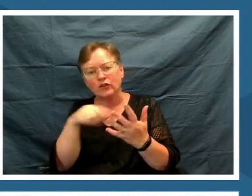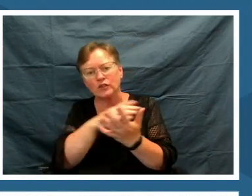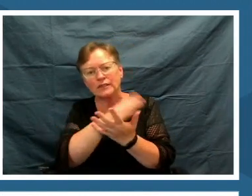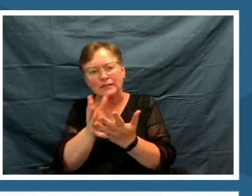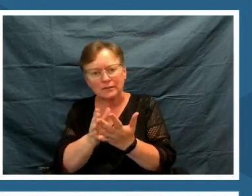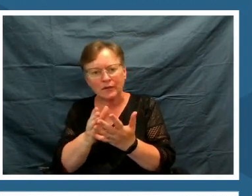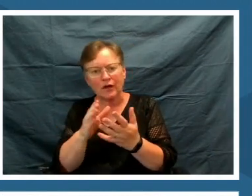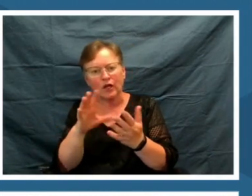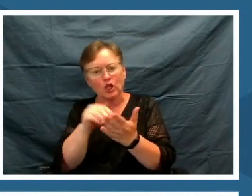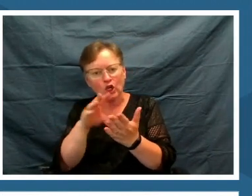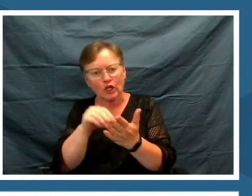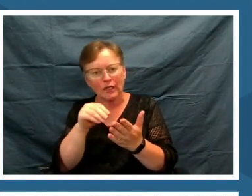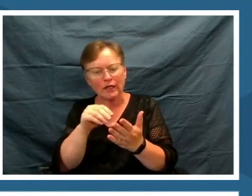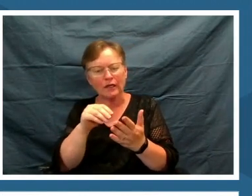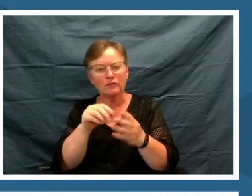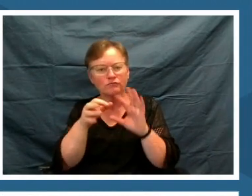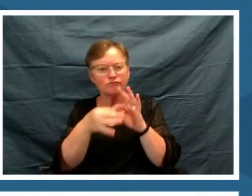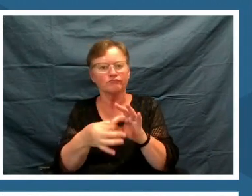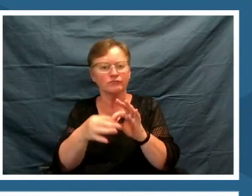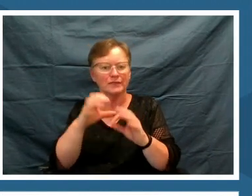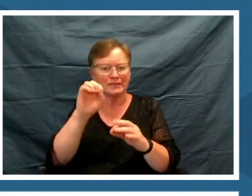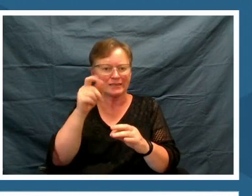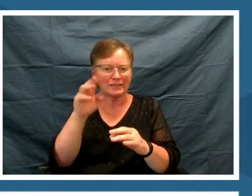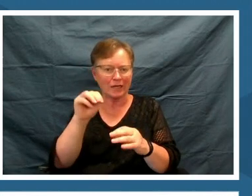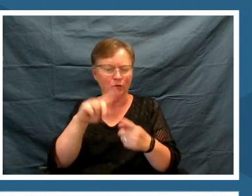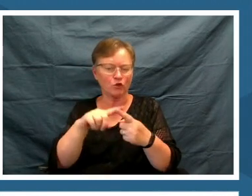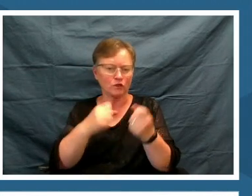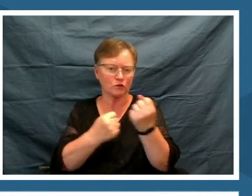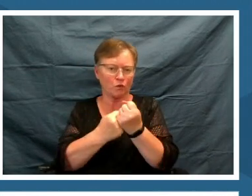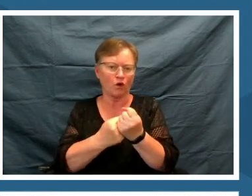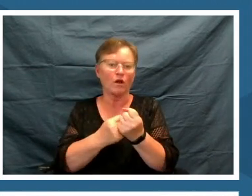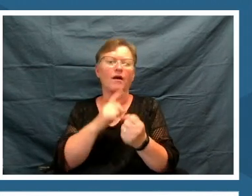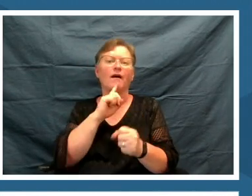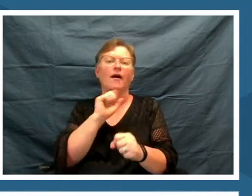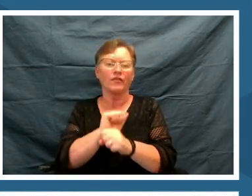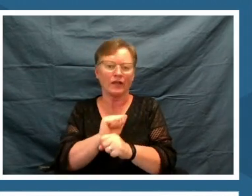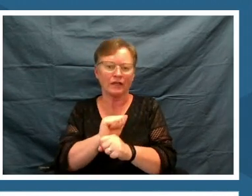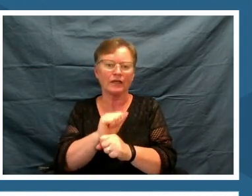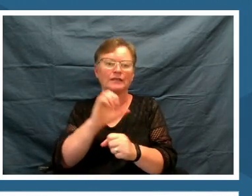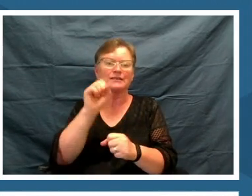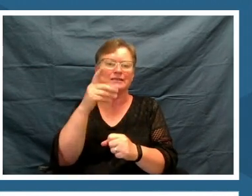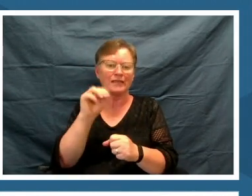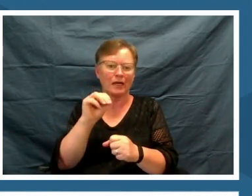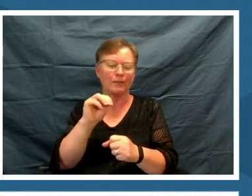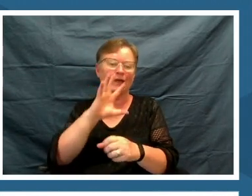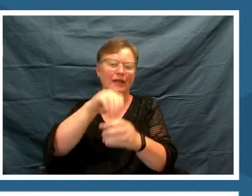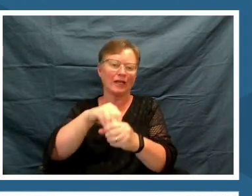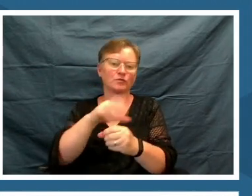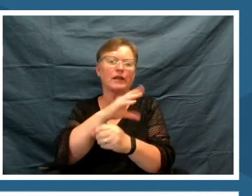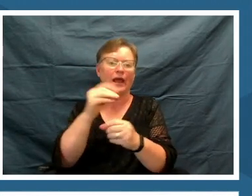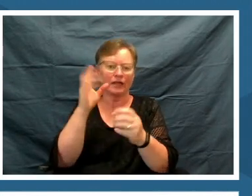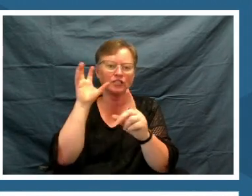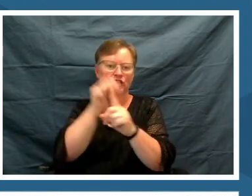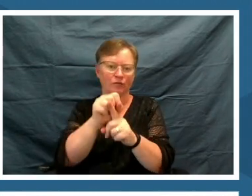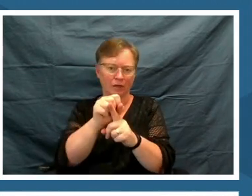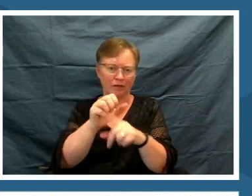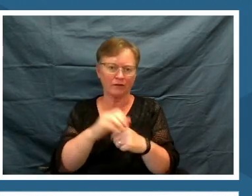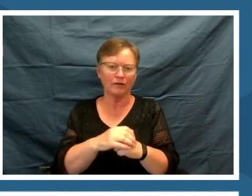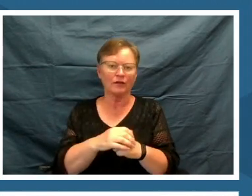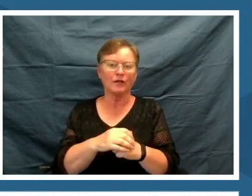support authentic stem engagement and academic achievement